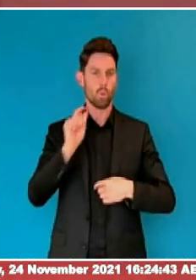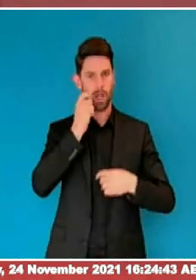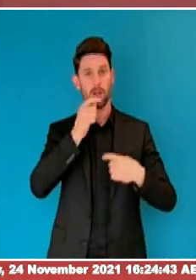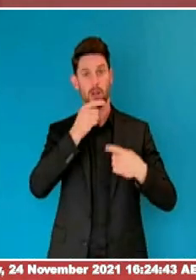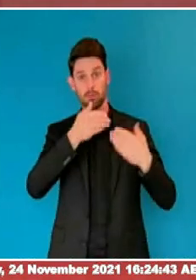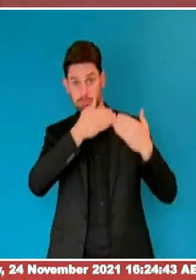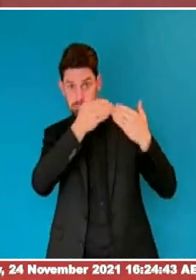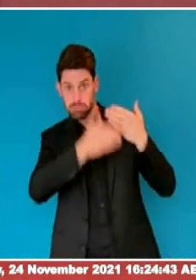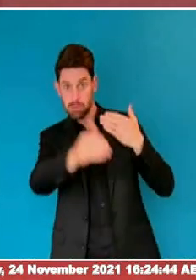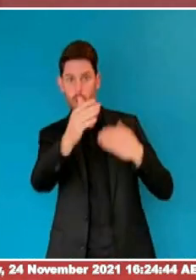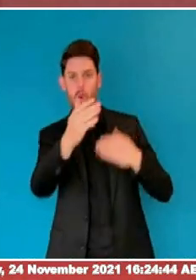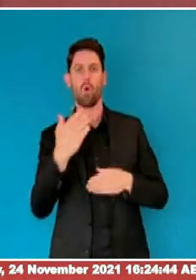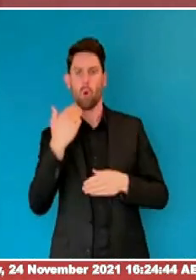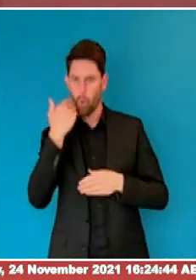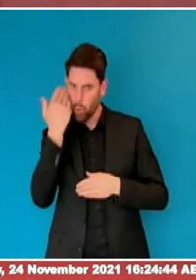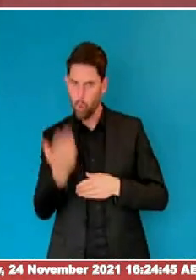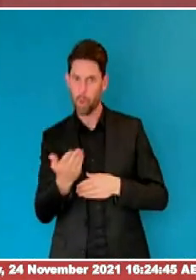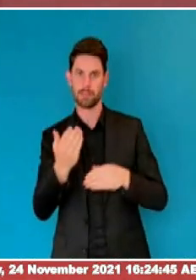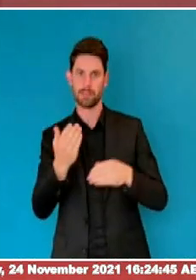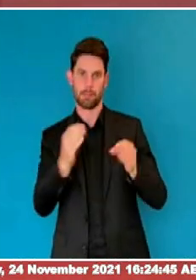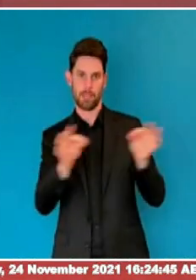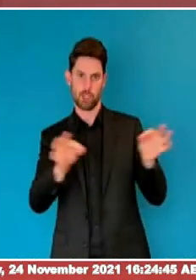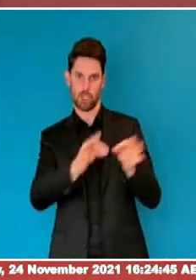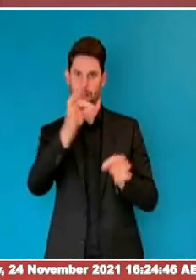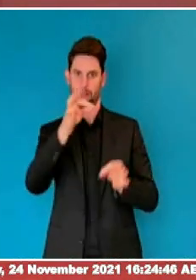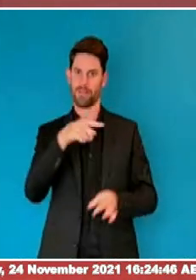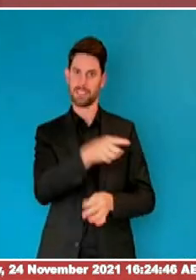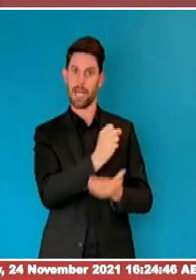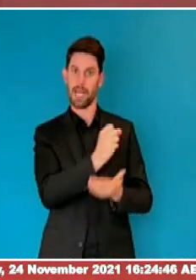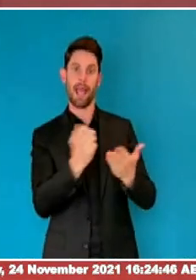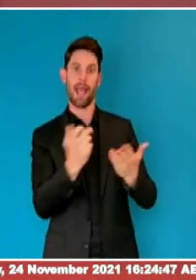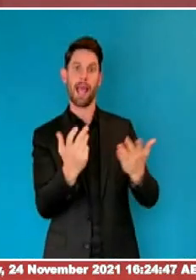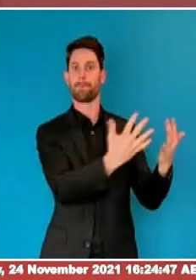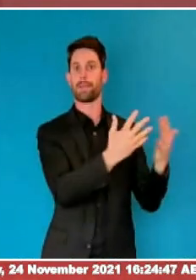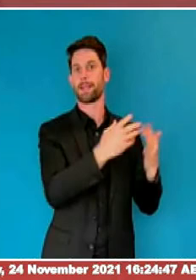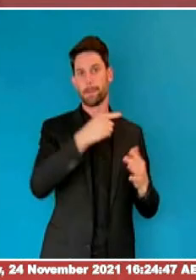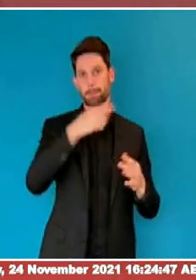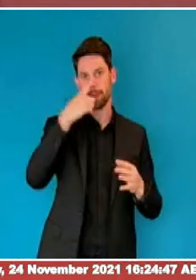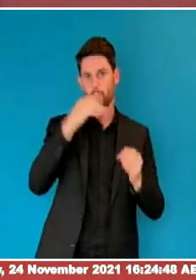I think the point is we don't want to focus on a number.